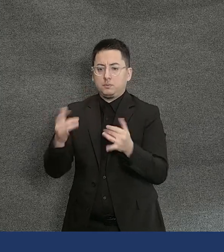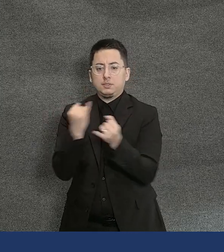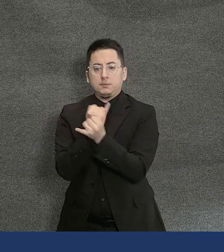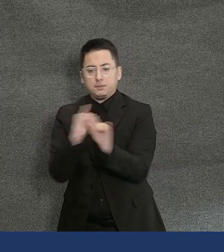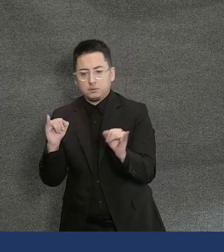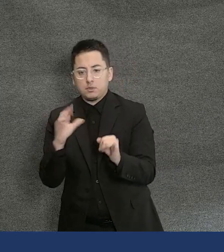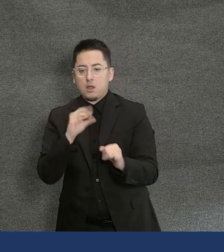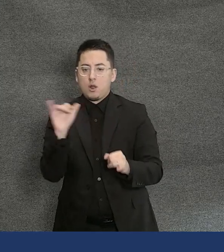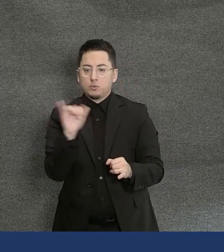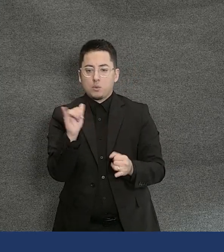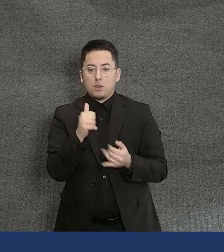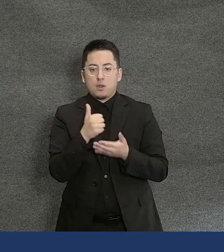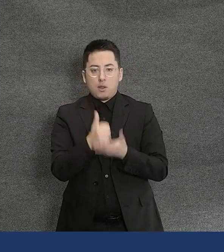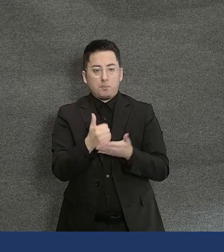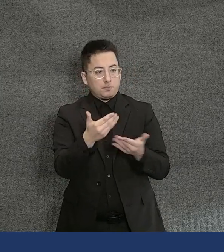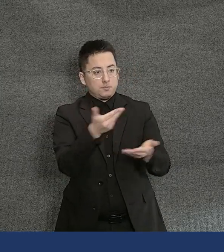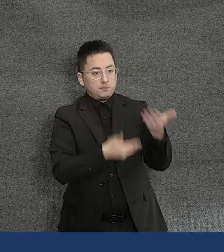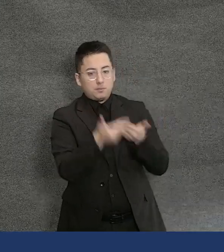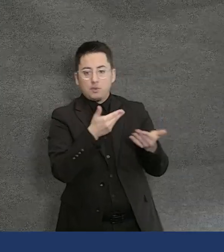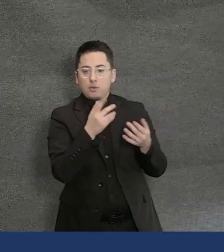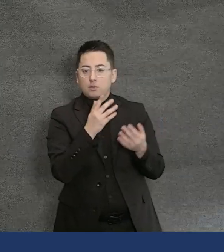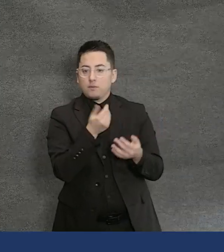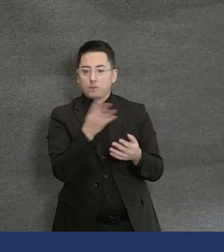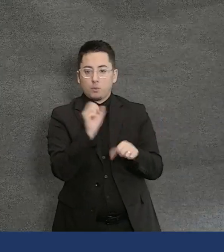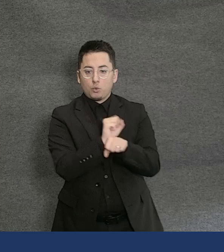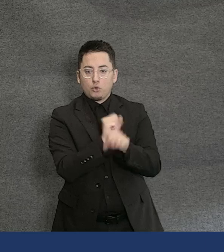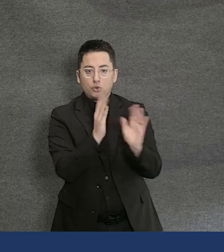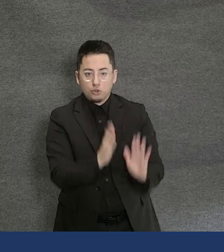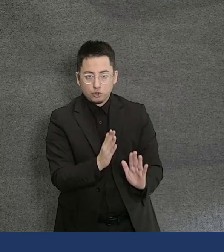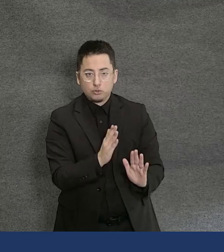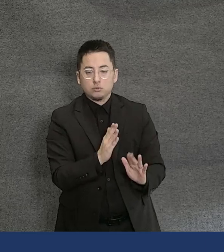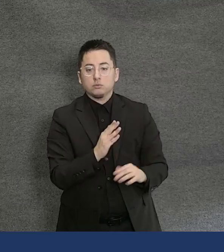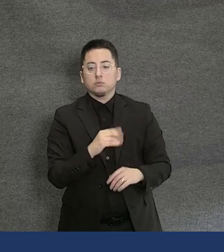So we need to continue the work there as well. And we are continuing that work.